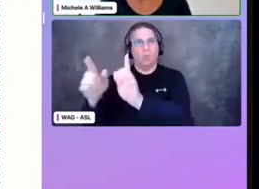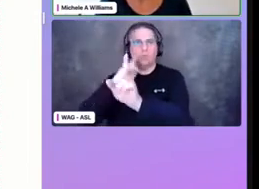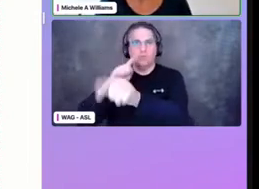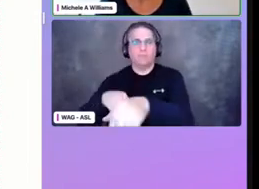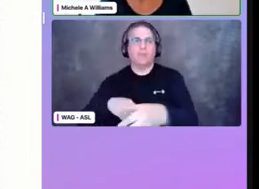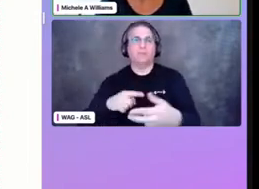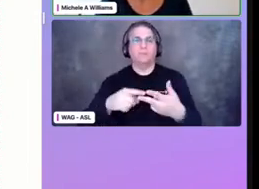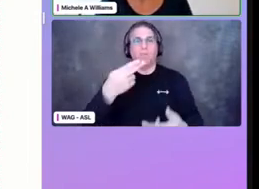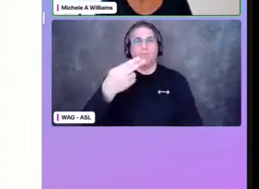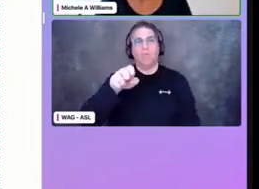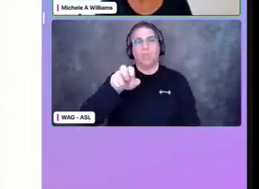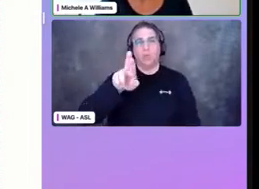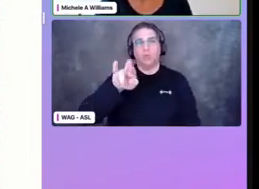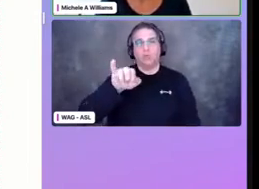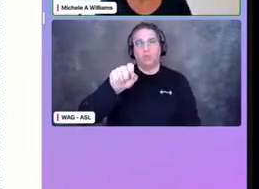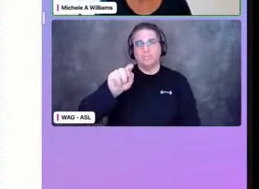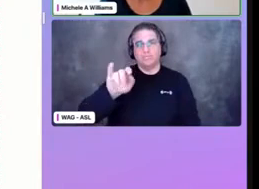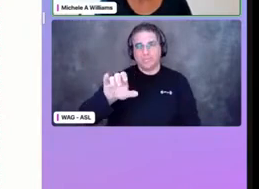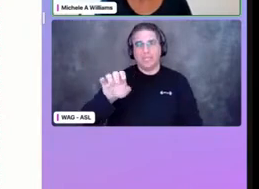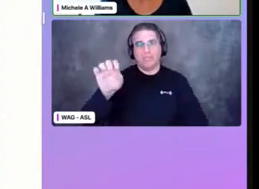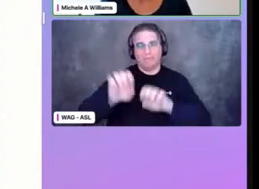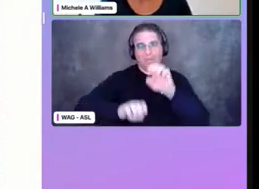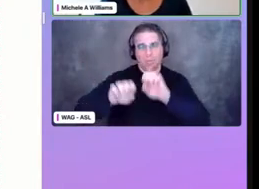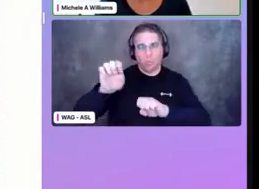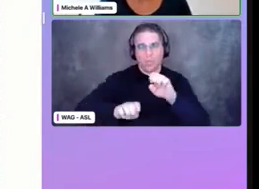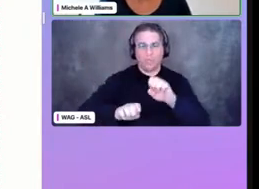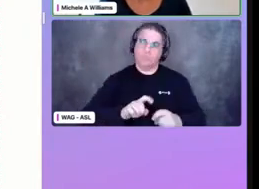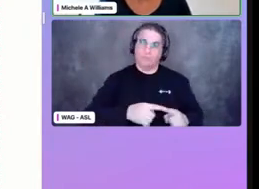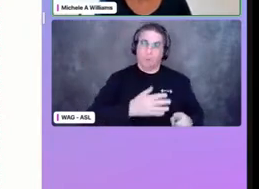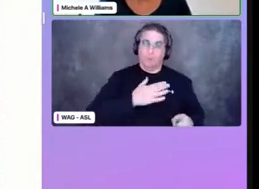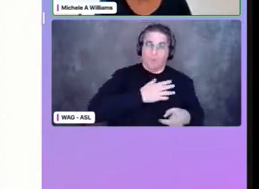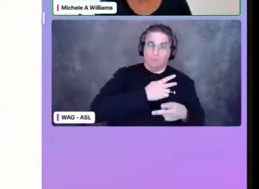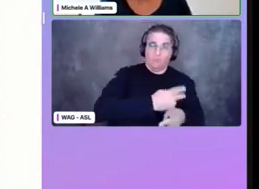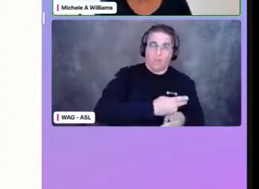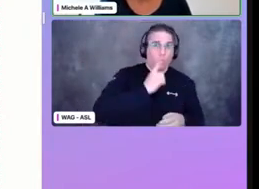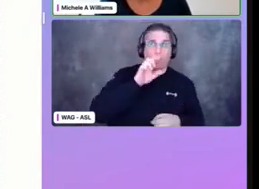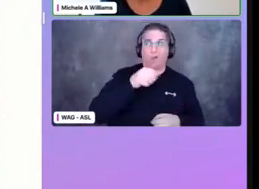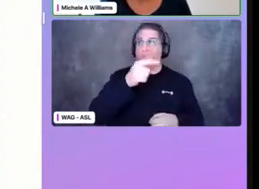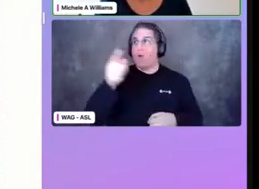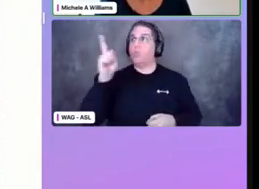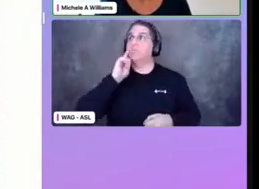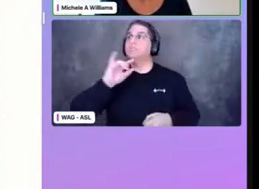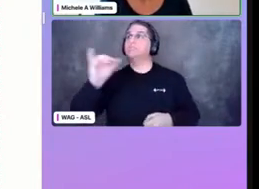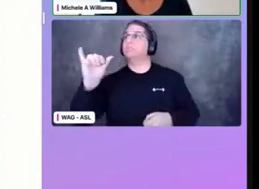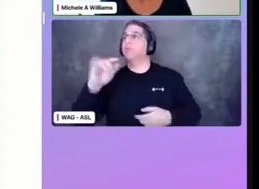reflect on certain prompts in their day, using a diary. Heuristic evaluation, particularly not only the